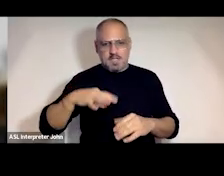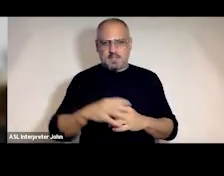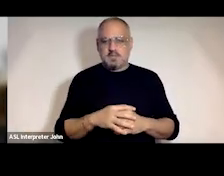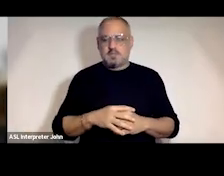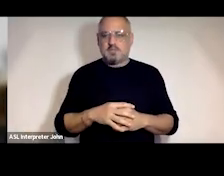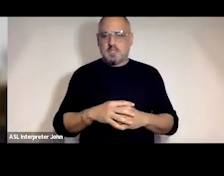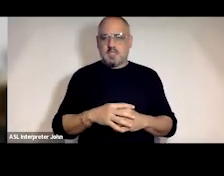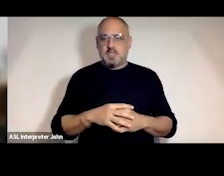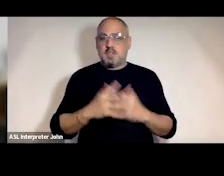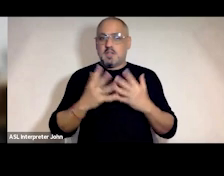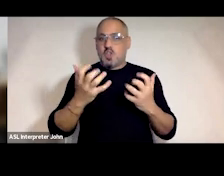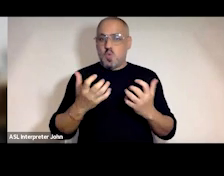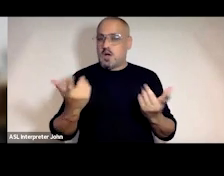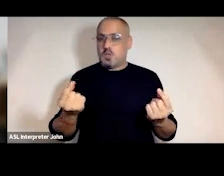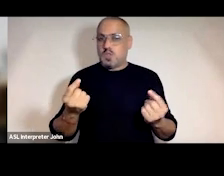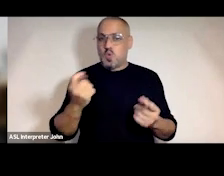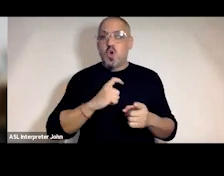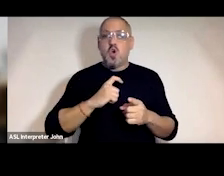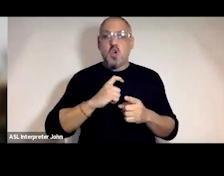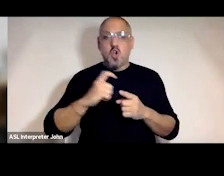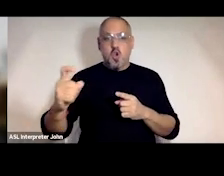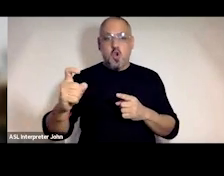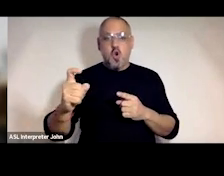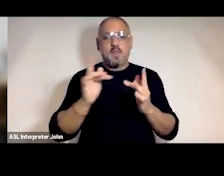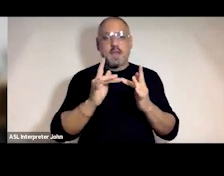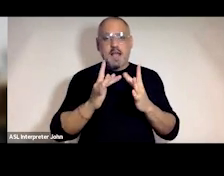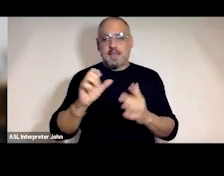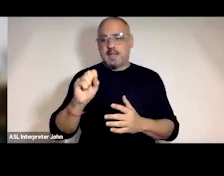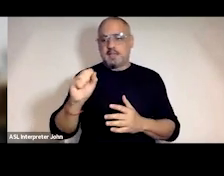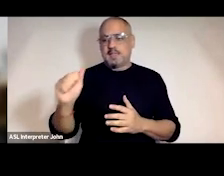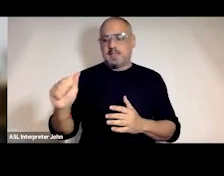So you'll want to call your contact at your SSA field office